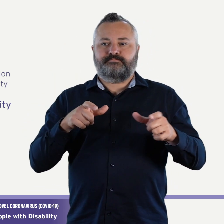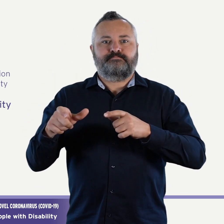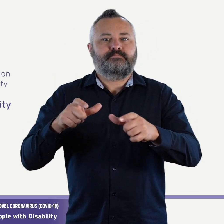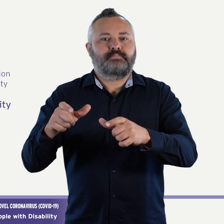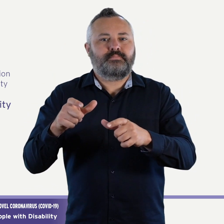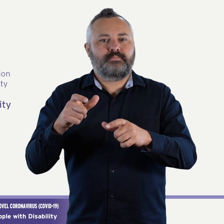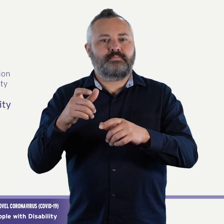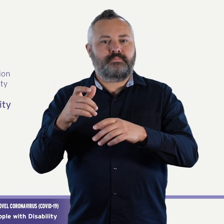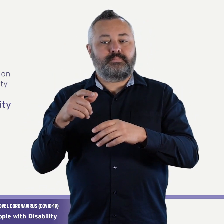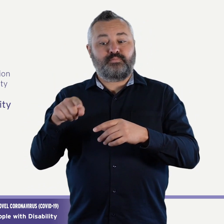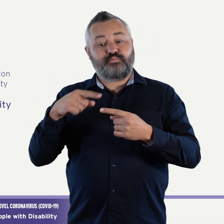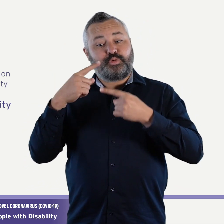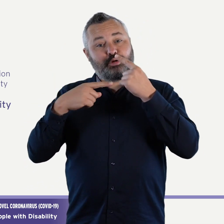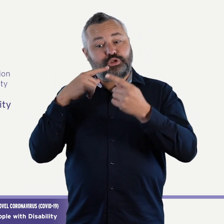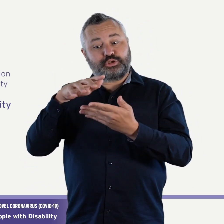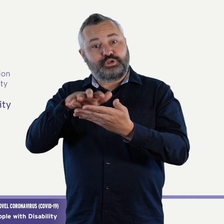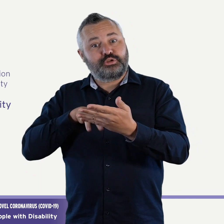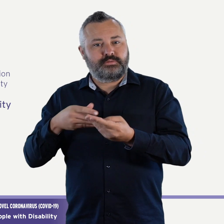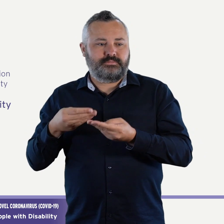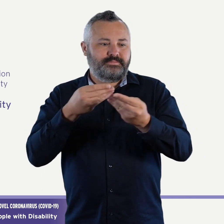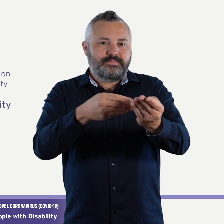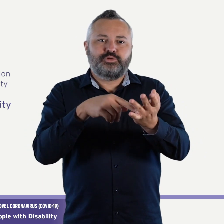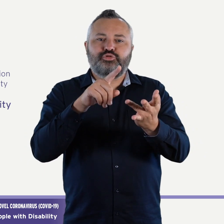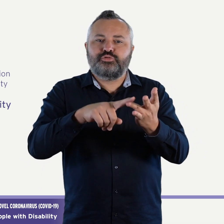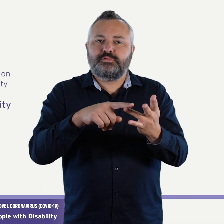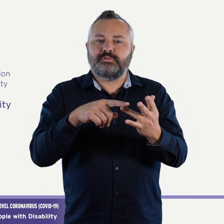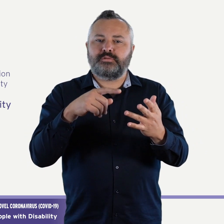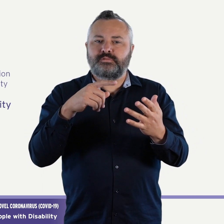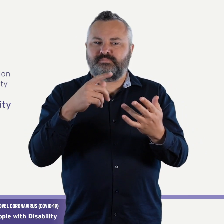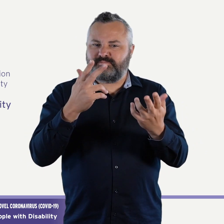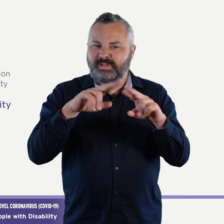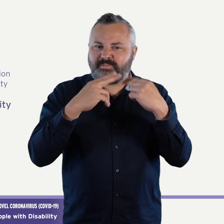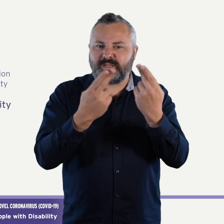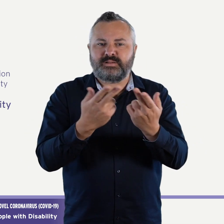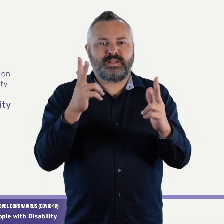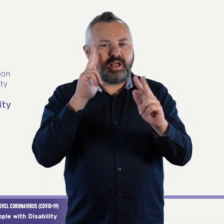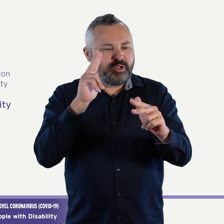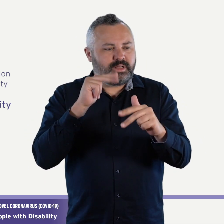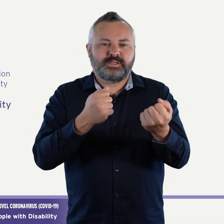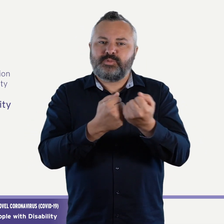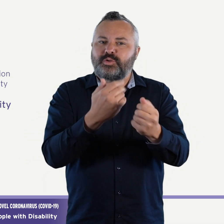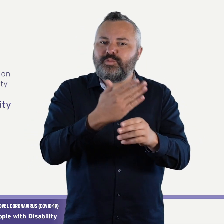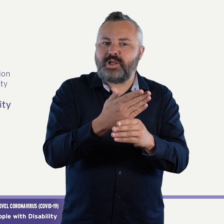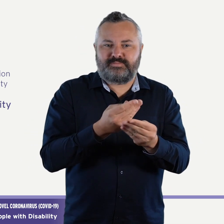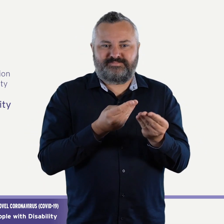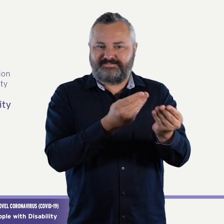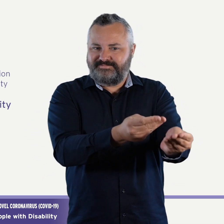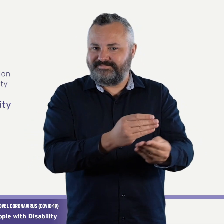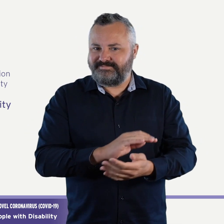and the underlying conditions which may exacerbate risks associated with infection.